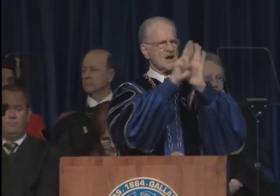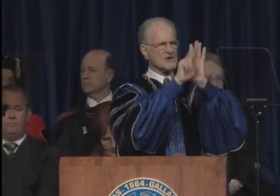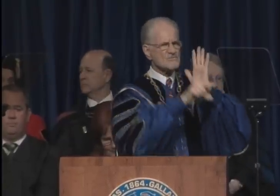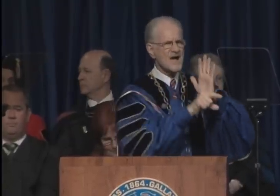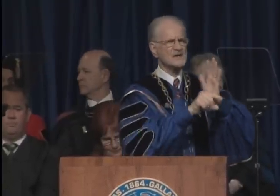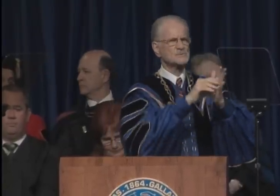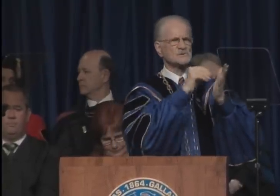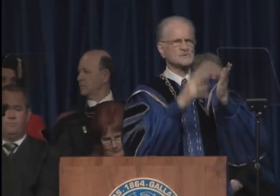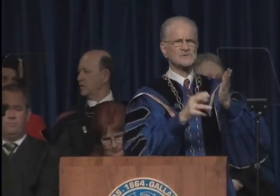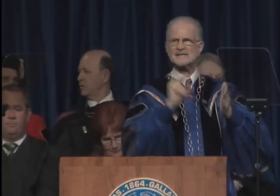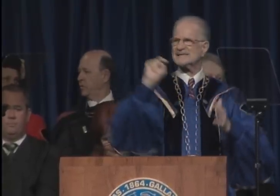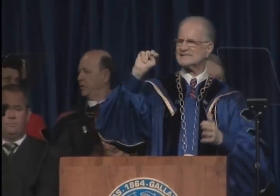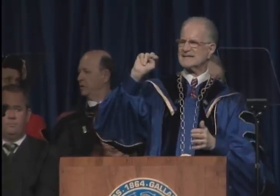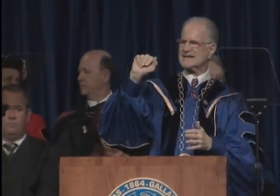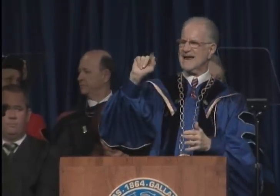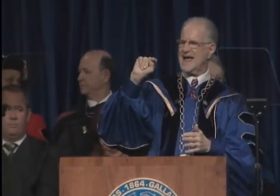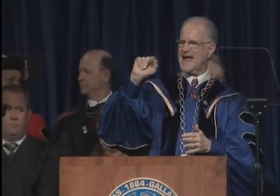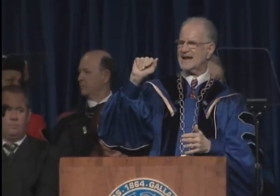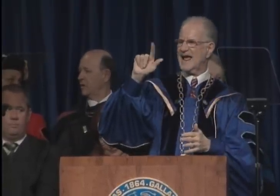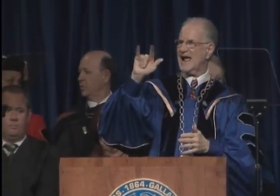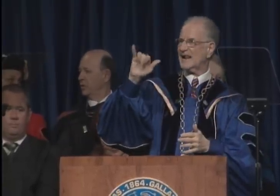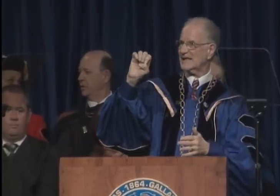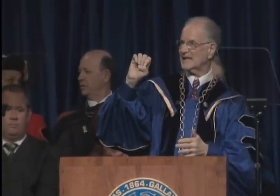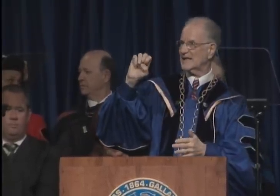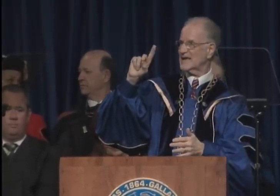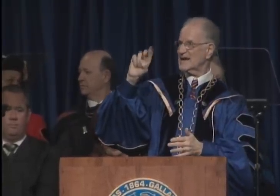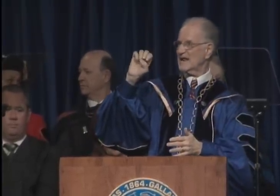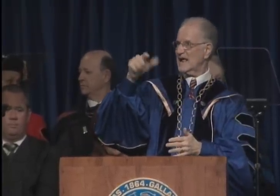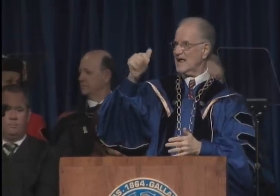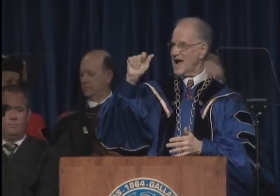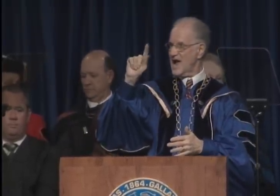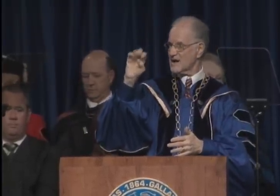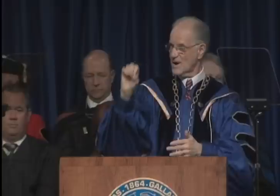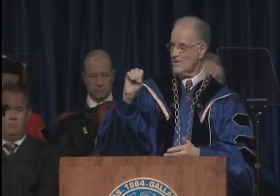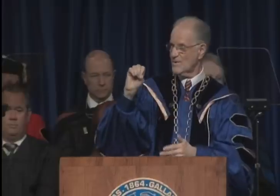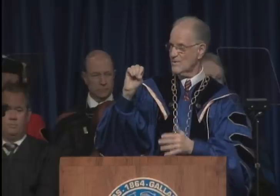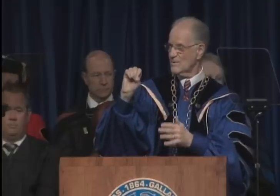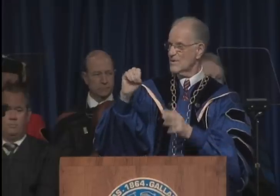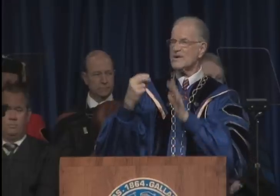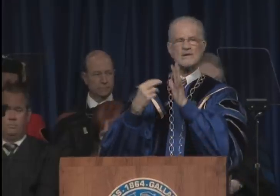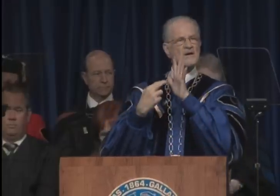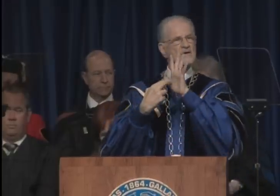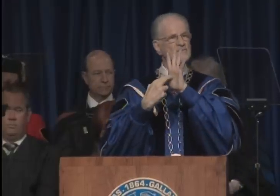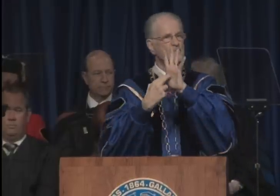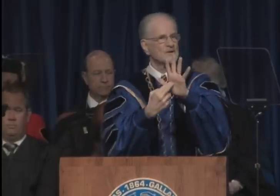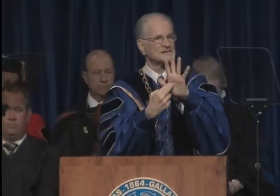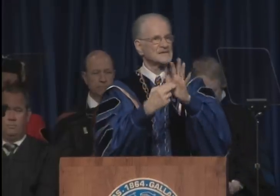Representing undergraduate students is Natalie Delgado.